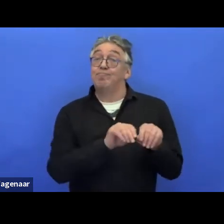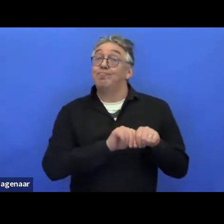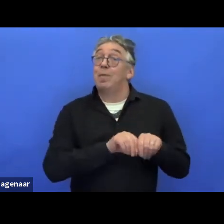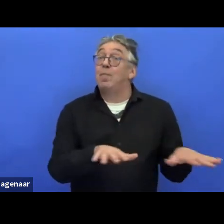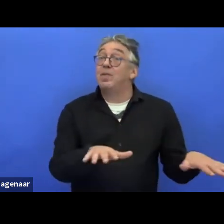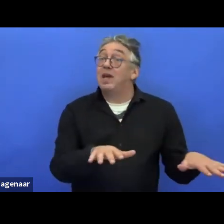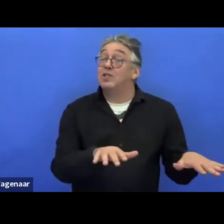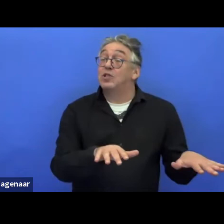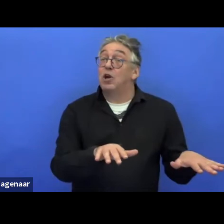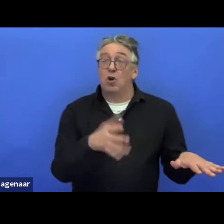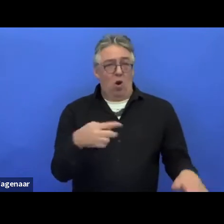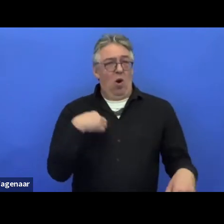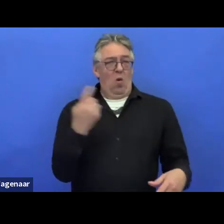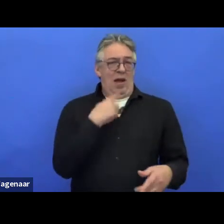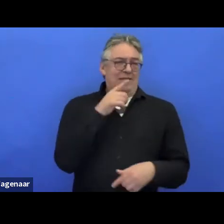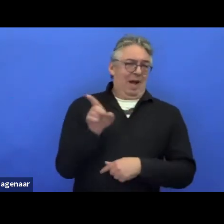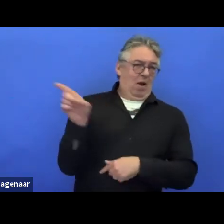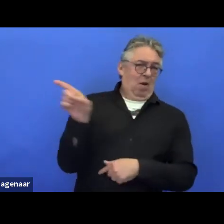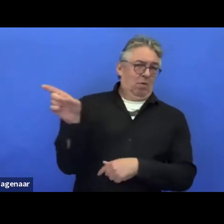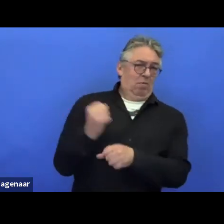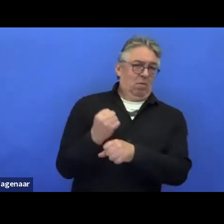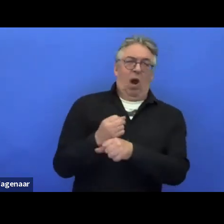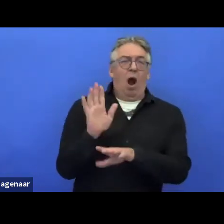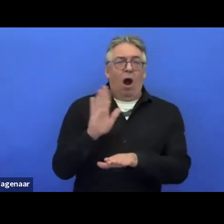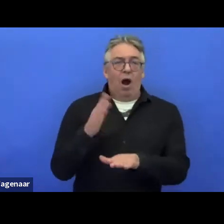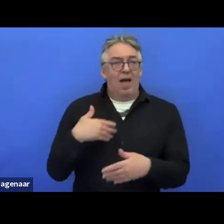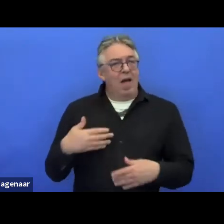to have with us colleagues from the European Ombudsman office.